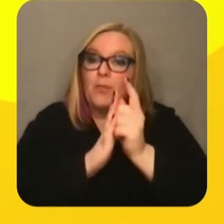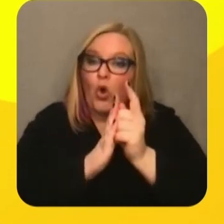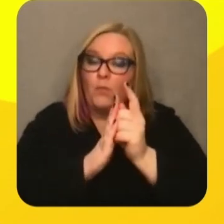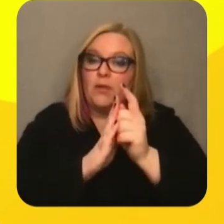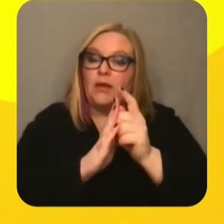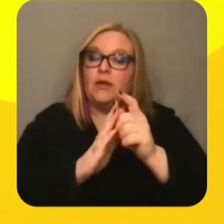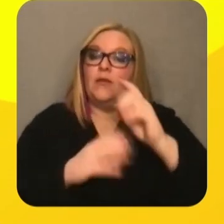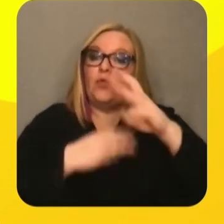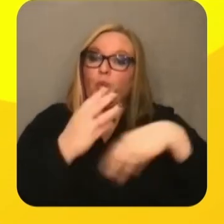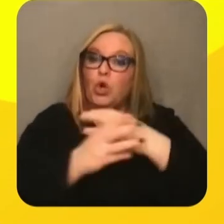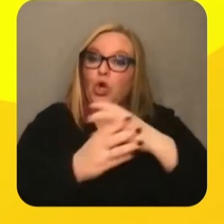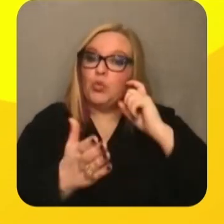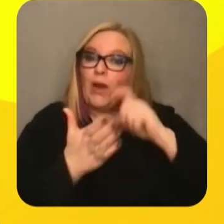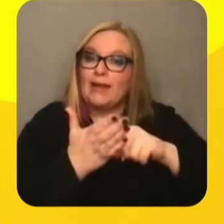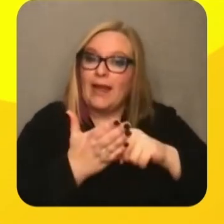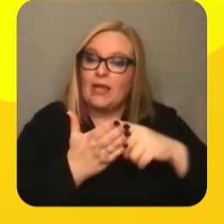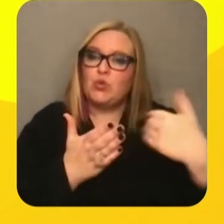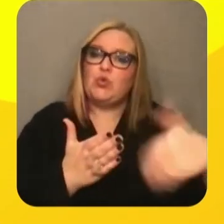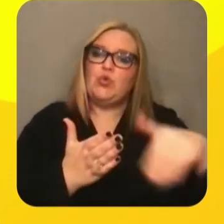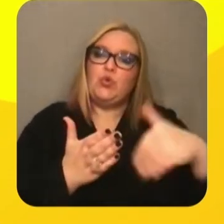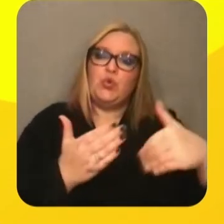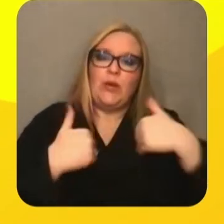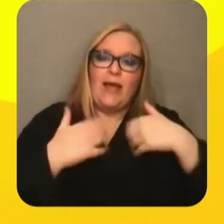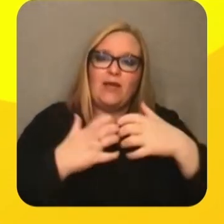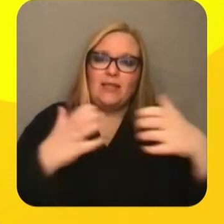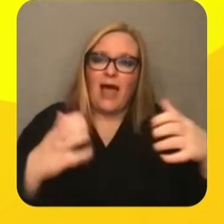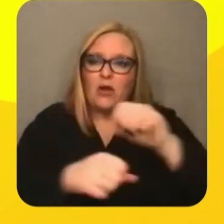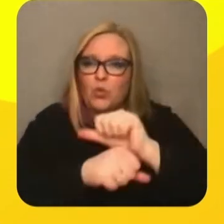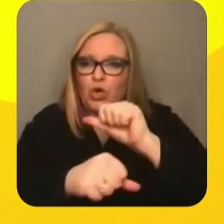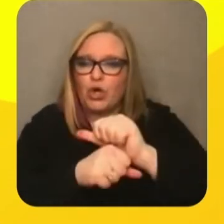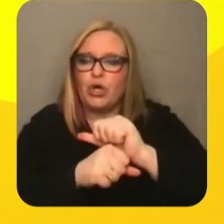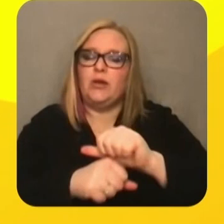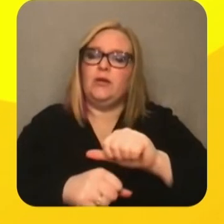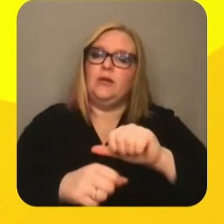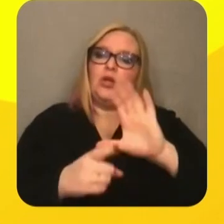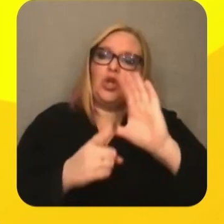has to be done in culture in creating inclusive environments,